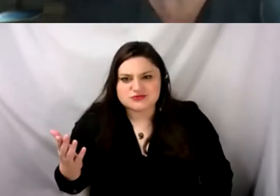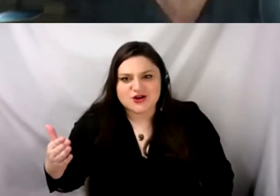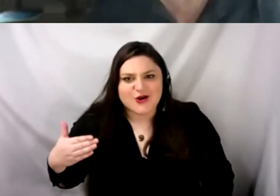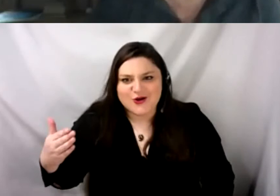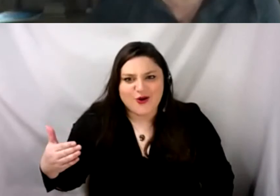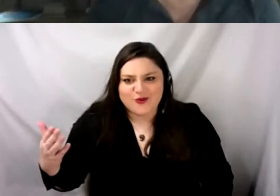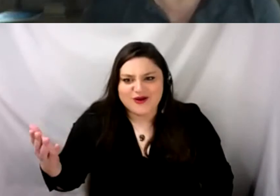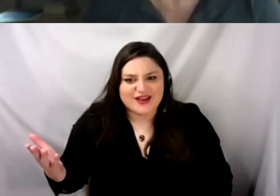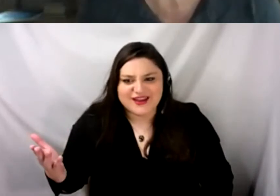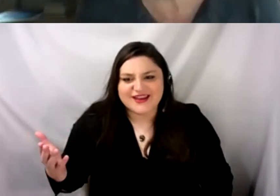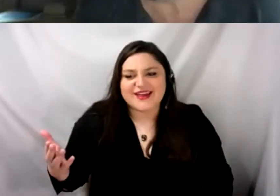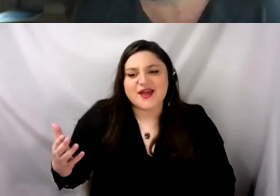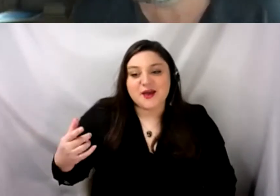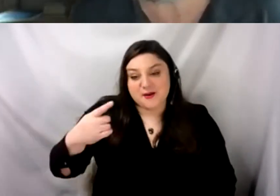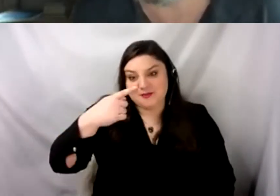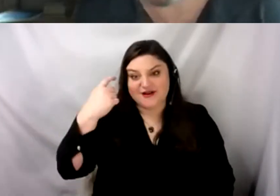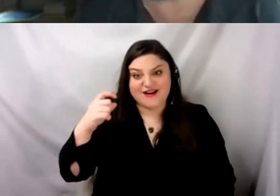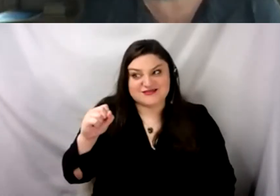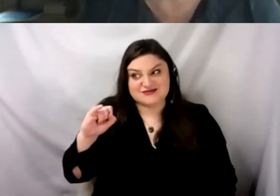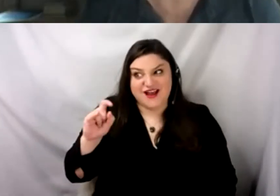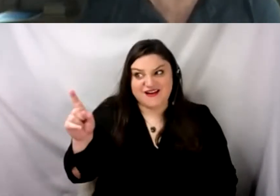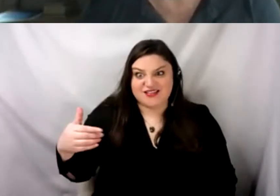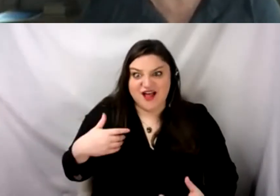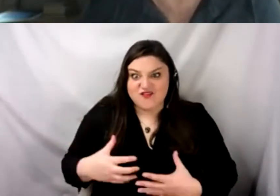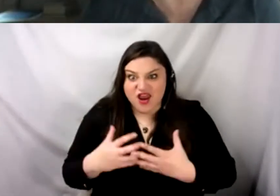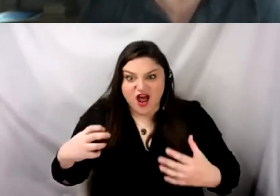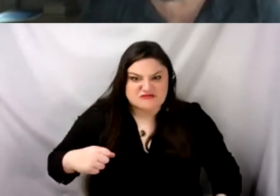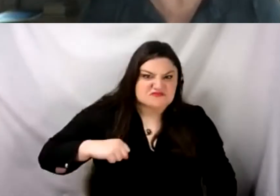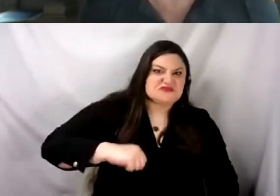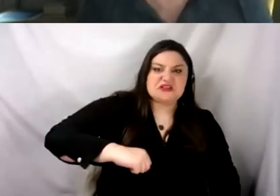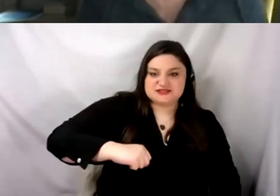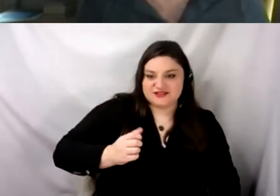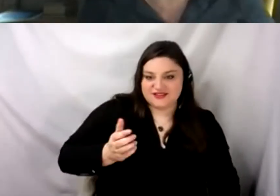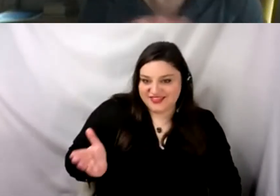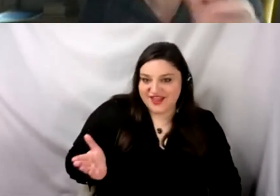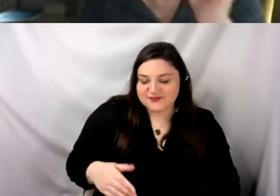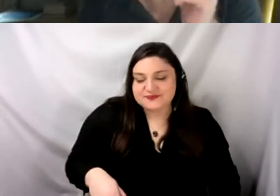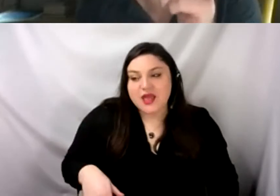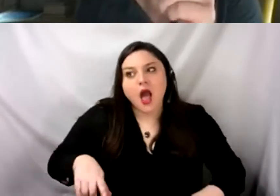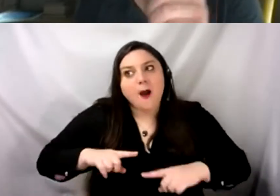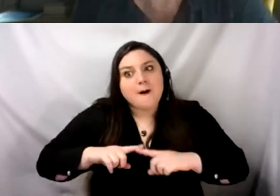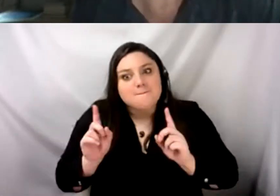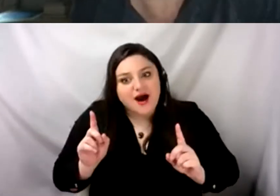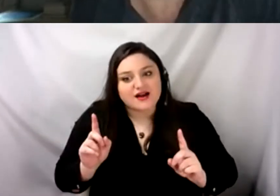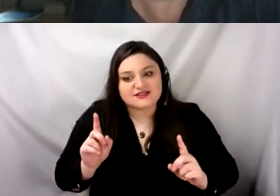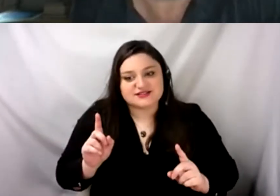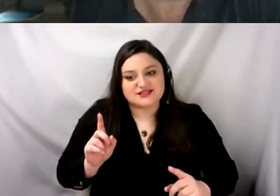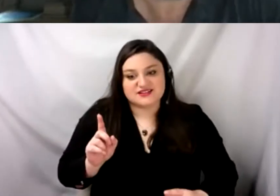a pushback would be happening. And interestingly enough, they have not seen in the first weeks a lot of that.